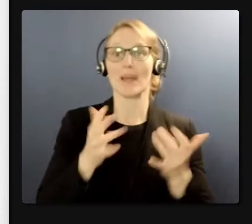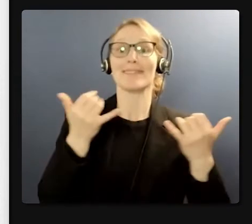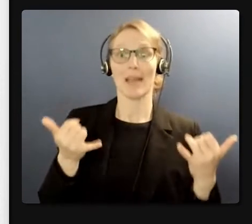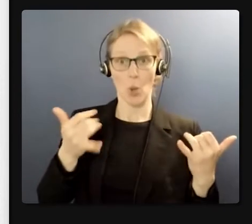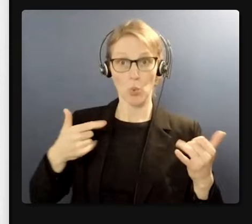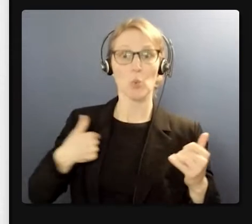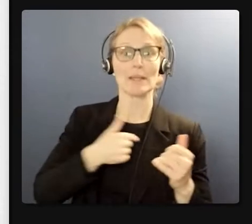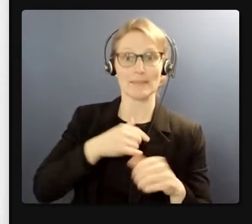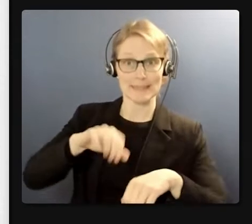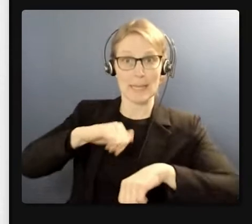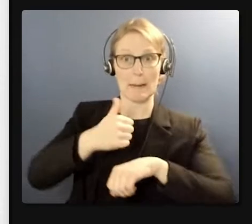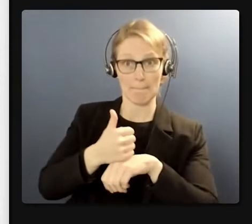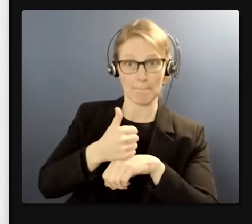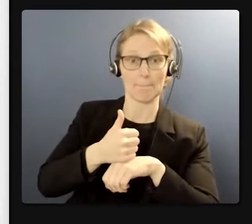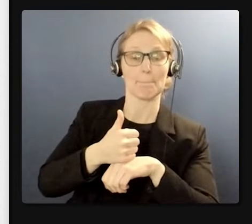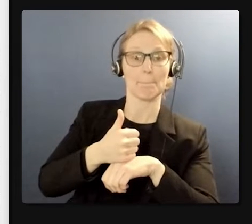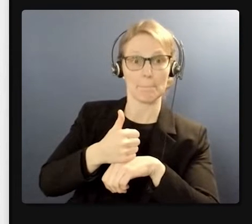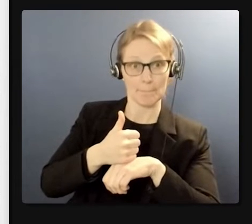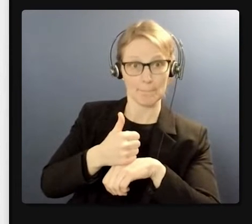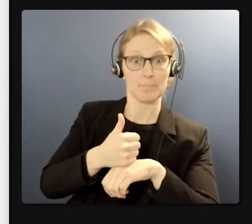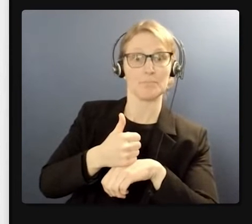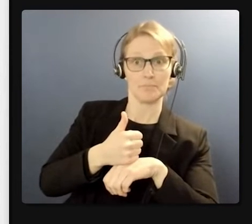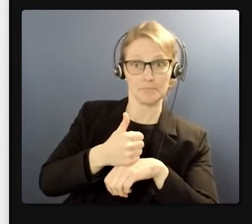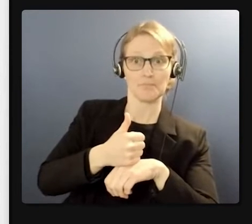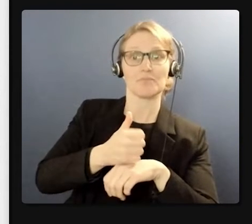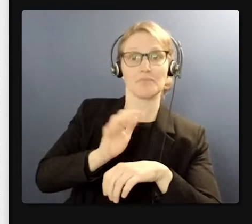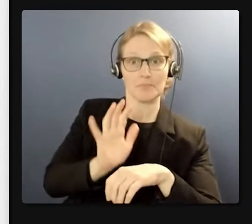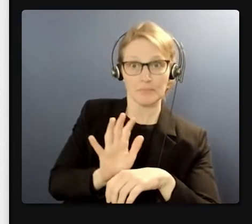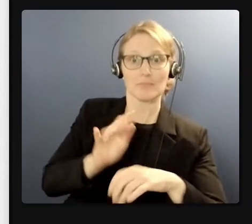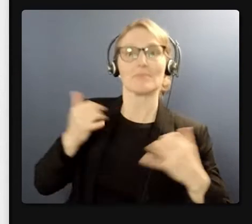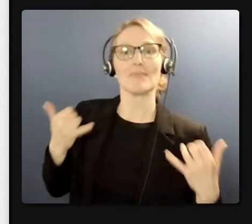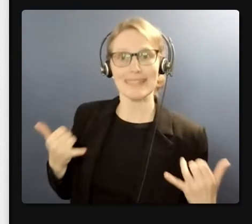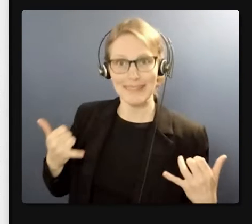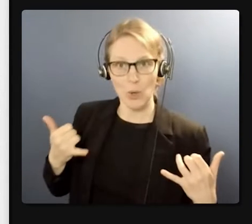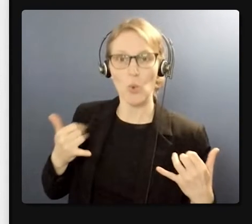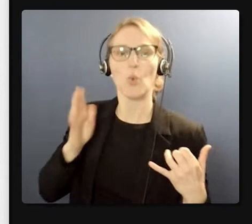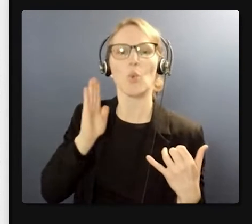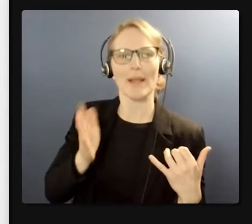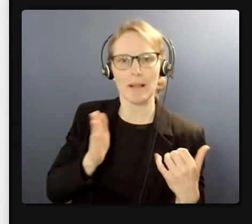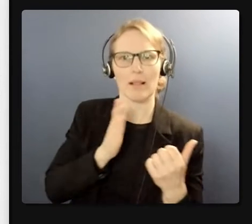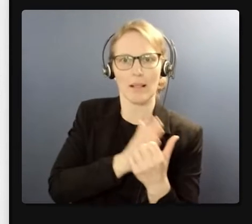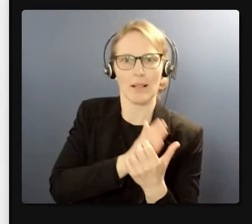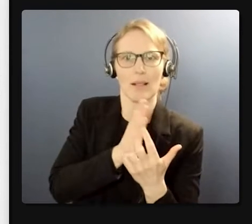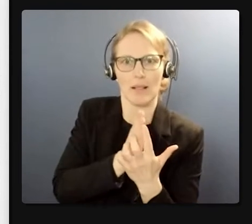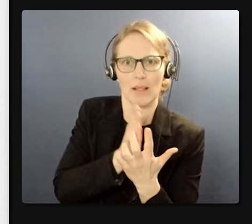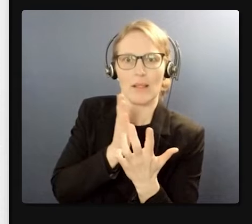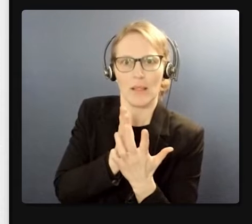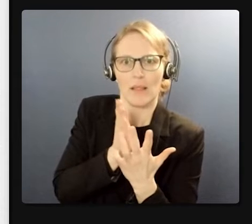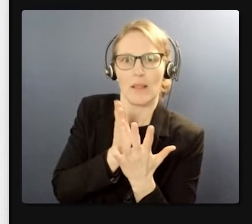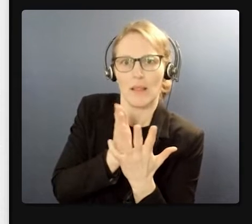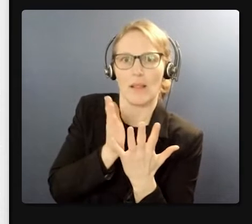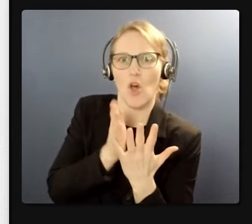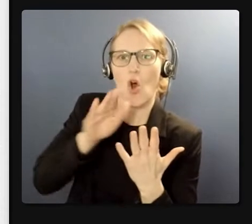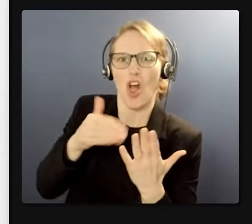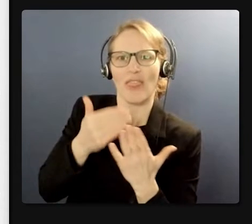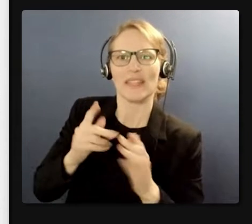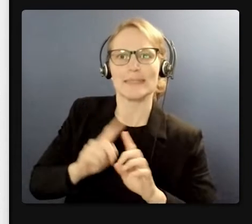go through all the different assets. And process them, so basically in each of the clusters.